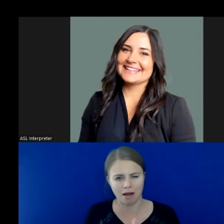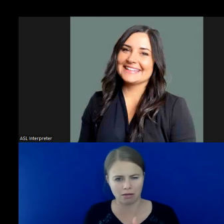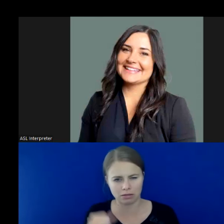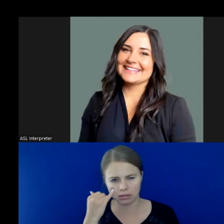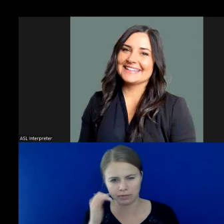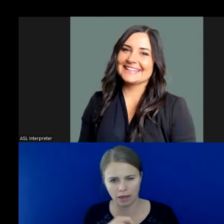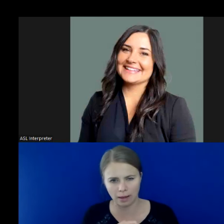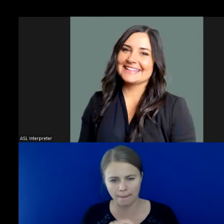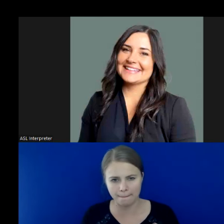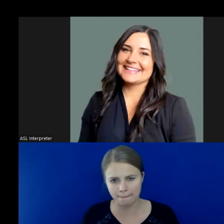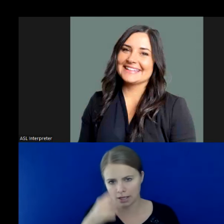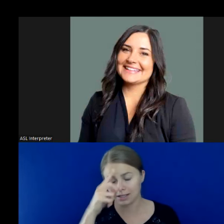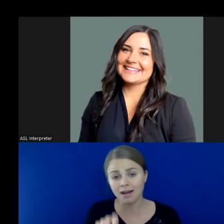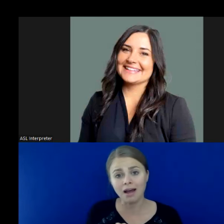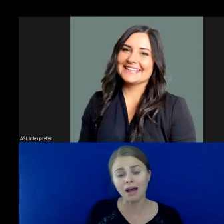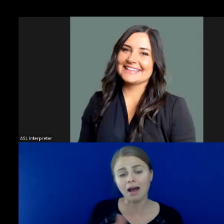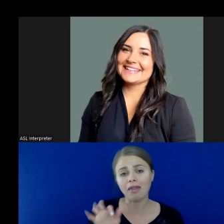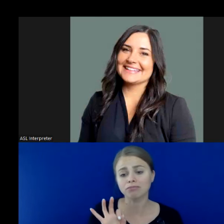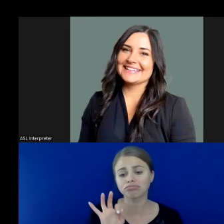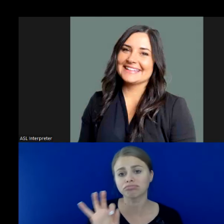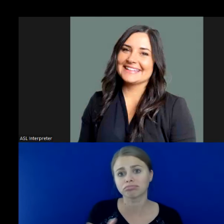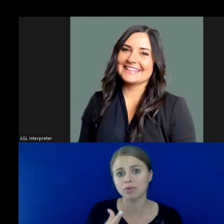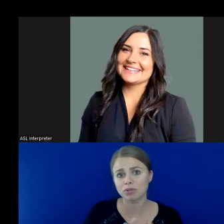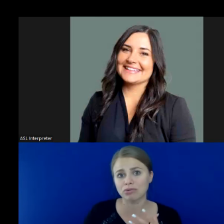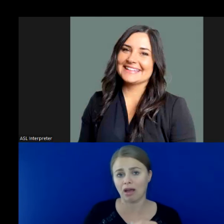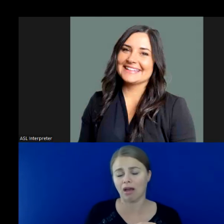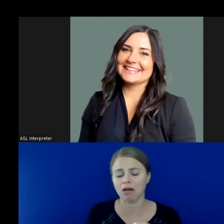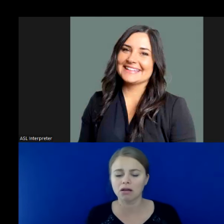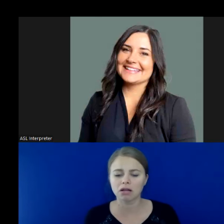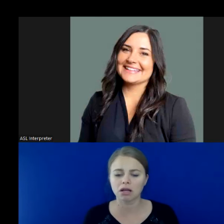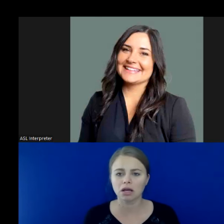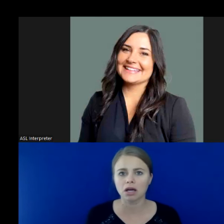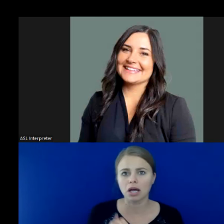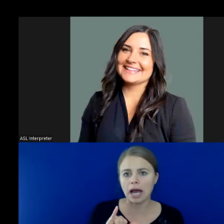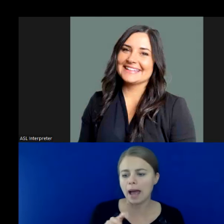The other caveat that I'll add here is the IPTV solution had a